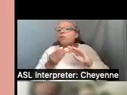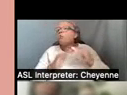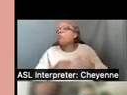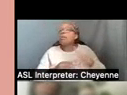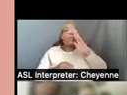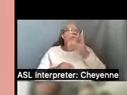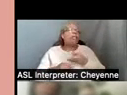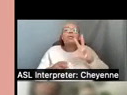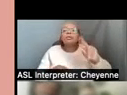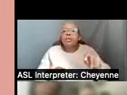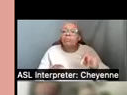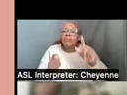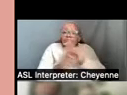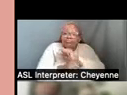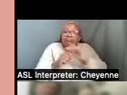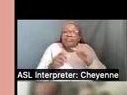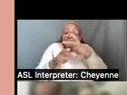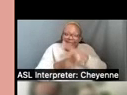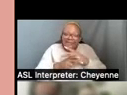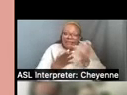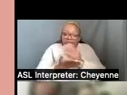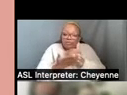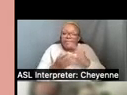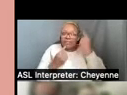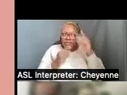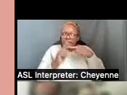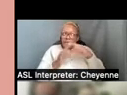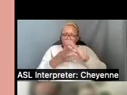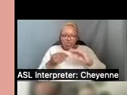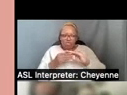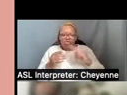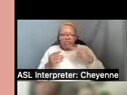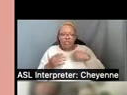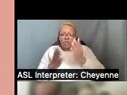But really think about what the story that your budget is telling.